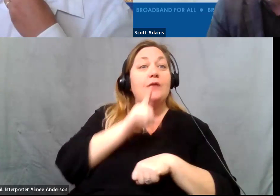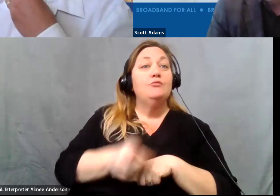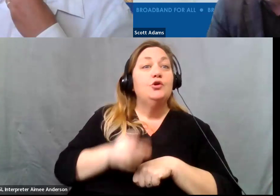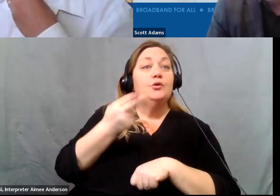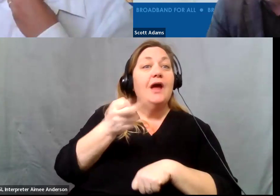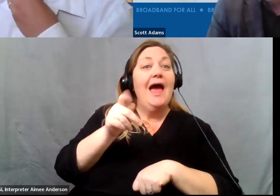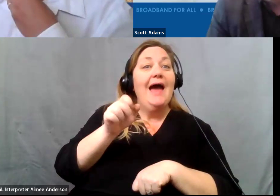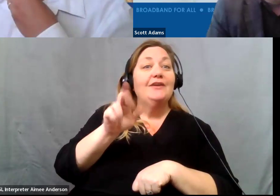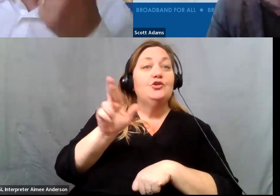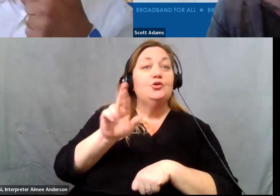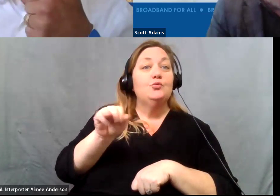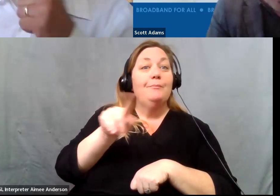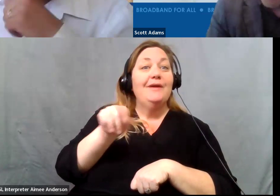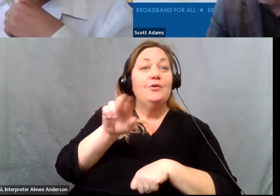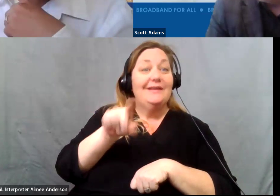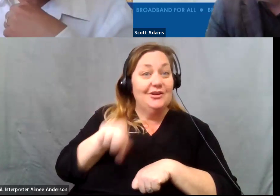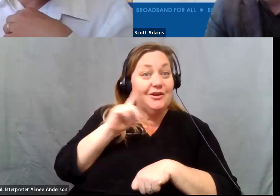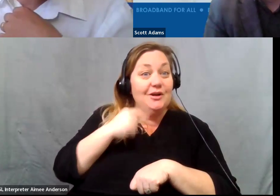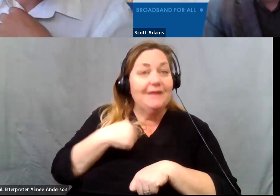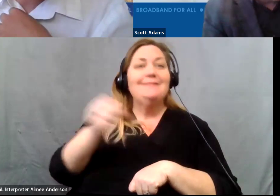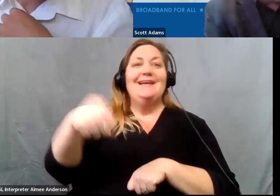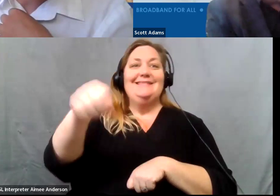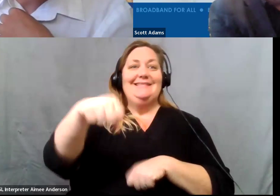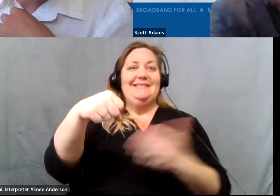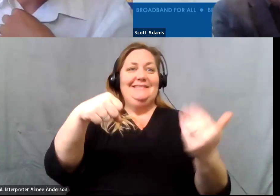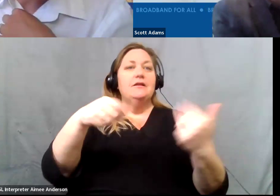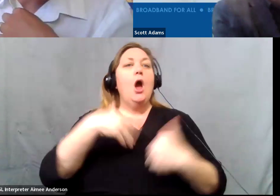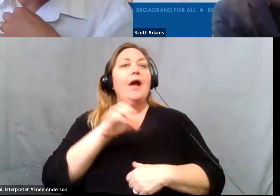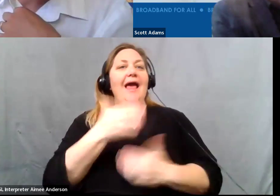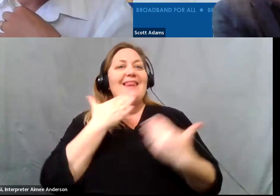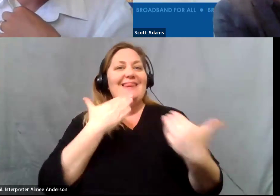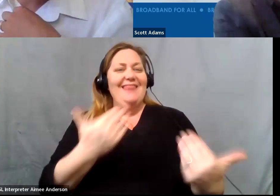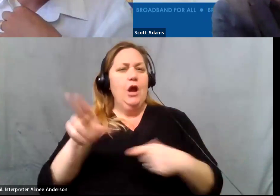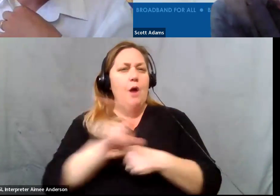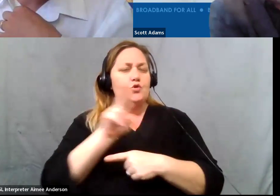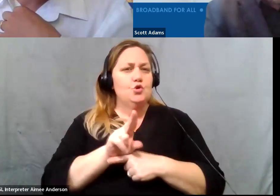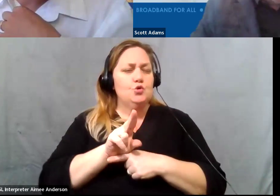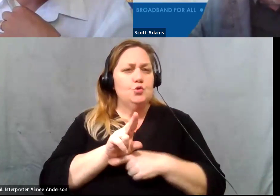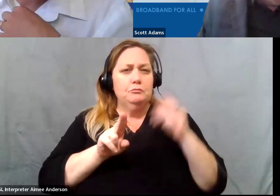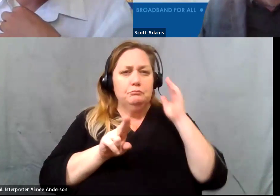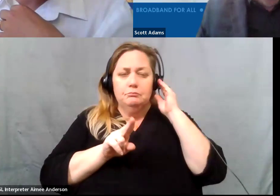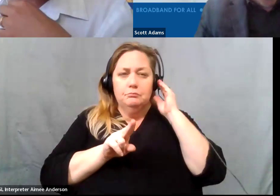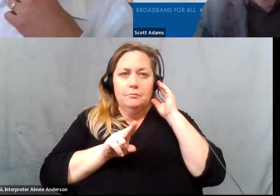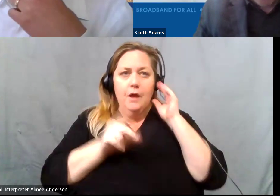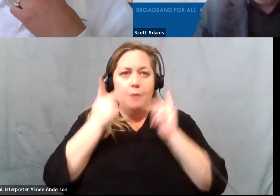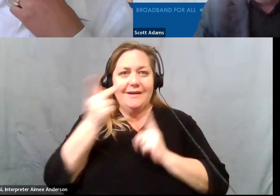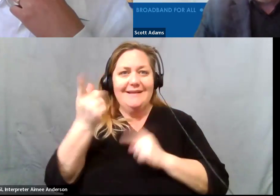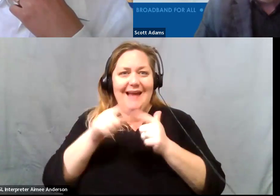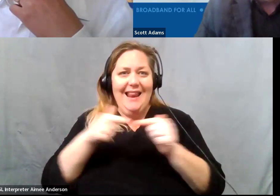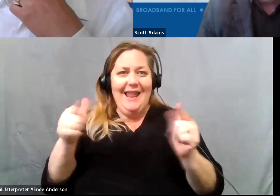Thank you. Can you hear me? Yes, we can. Thank you. I'm using. I'm looking at the sign language interpreter. I have one on my end,